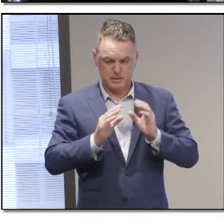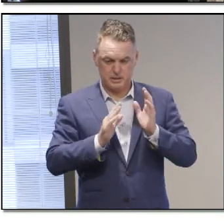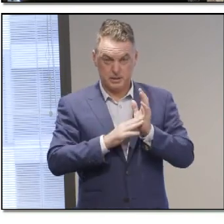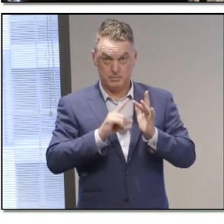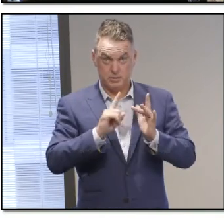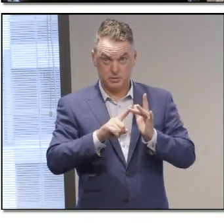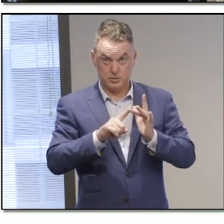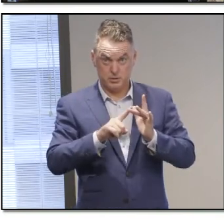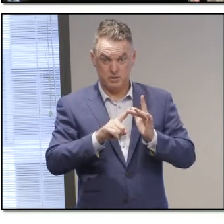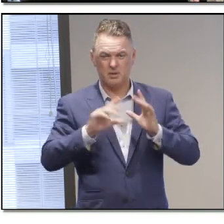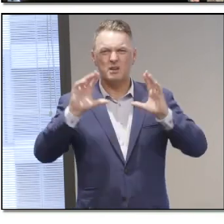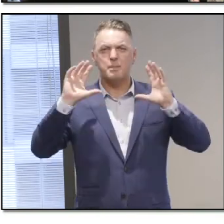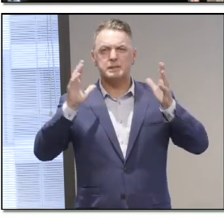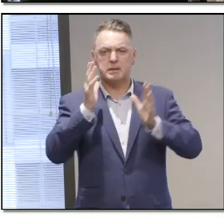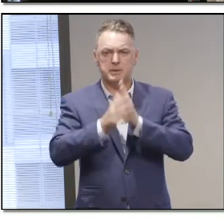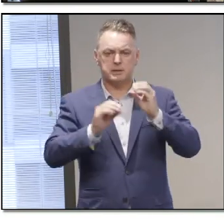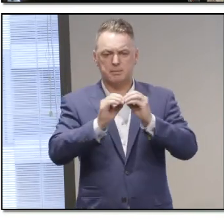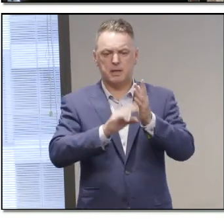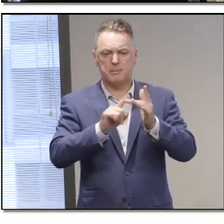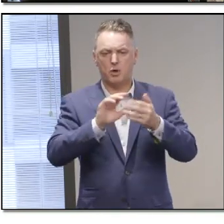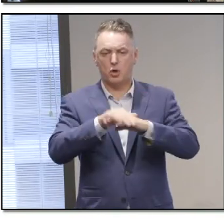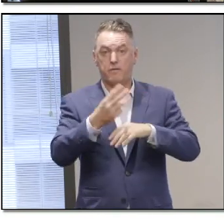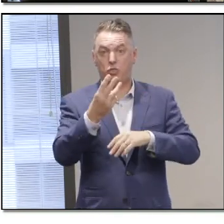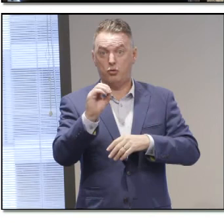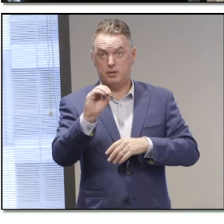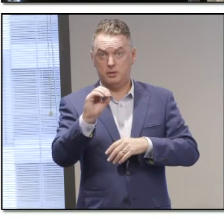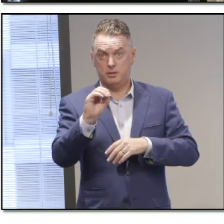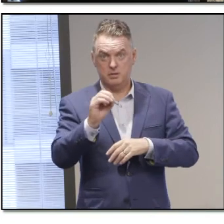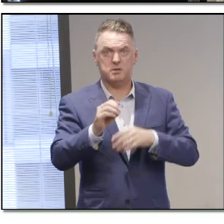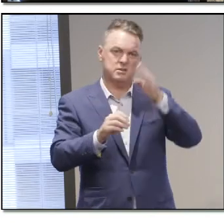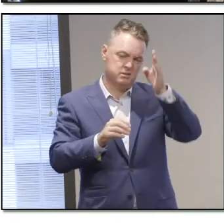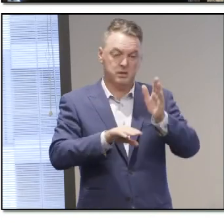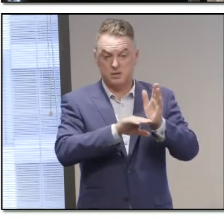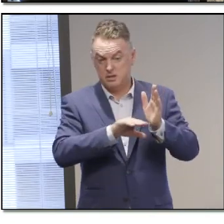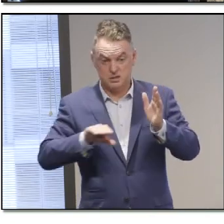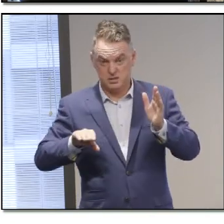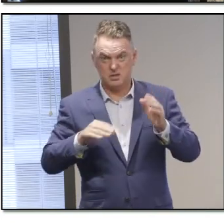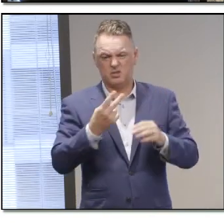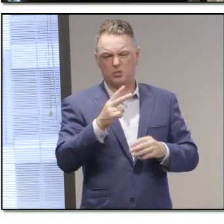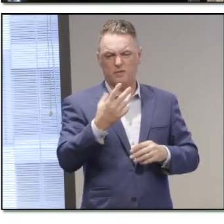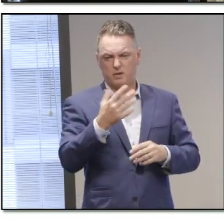disease where your body mass index is over 30. And so here, these people 25 to 29 is normal weight,